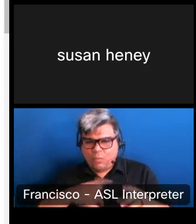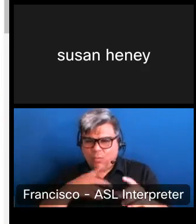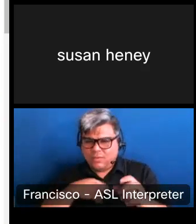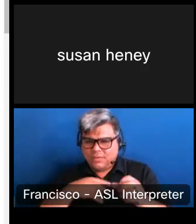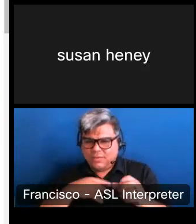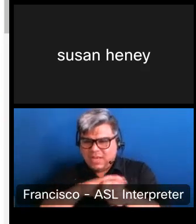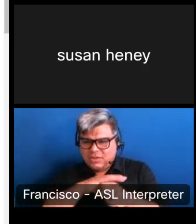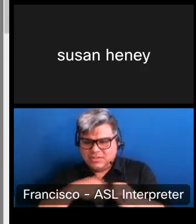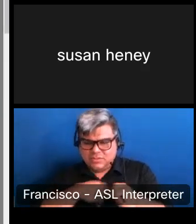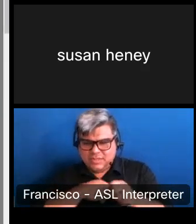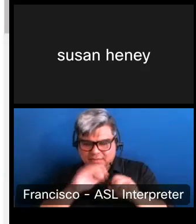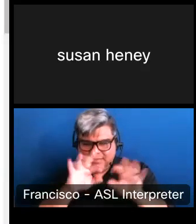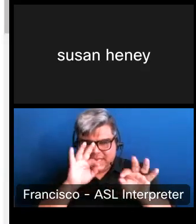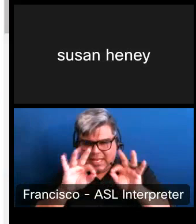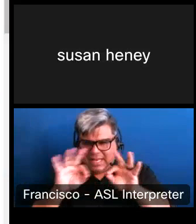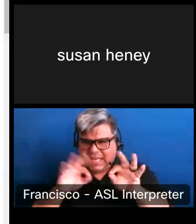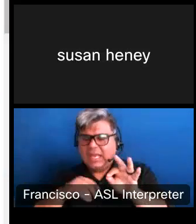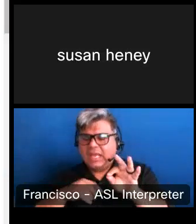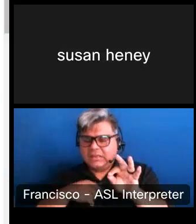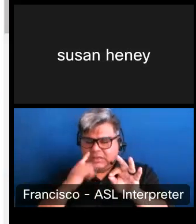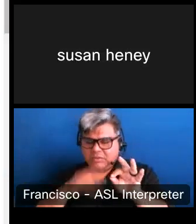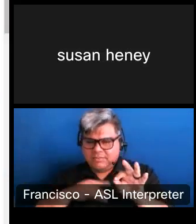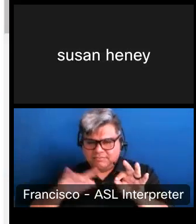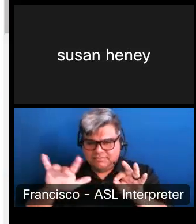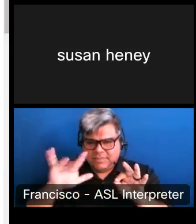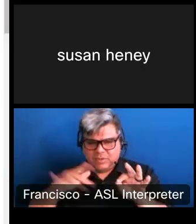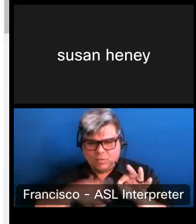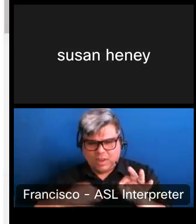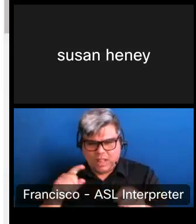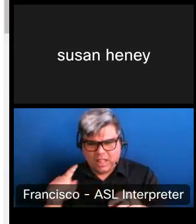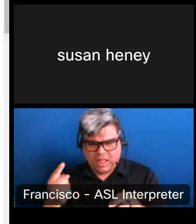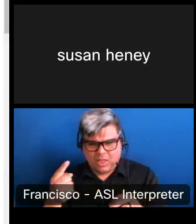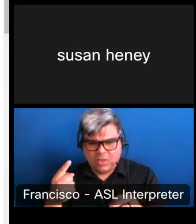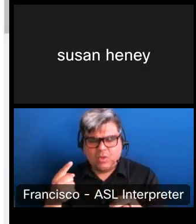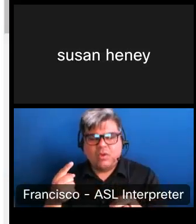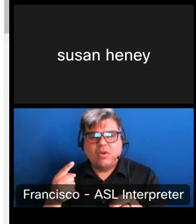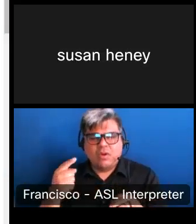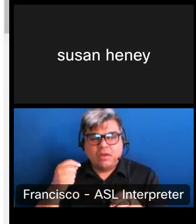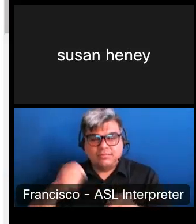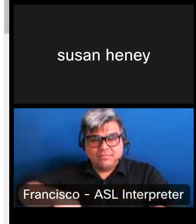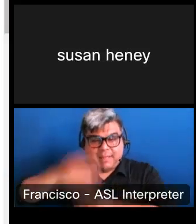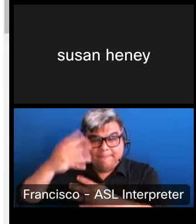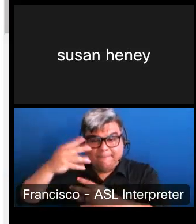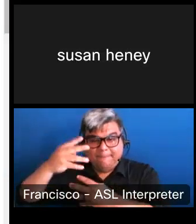select White alone. The screen will refresh and White alone will be highlighted here.